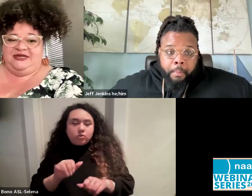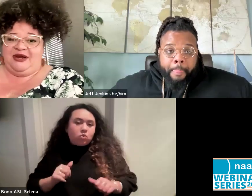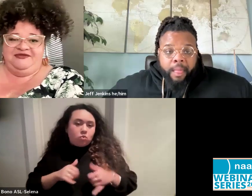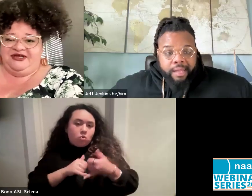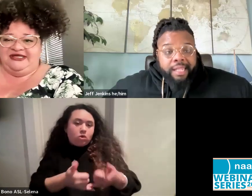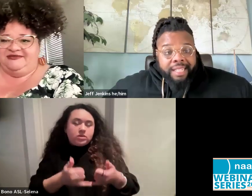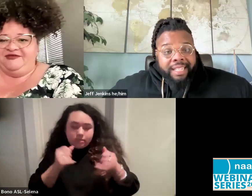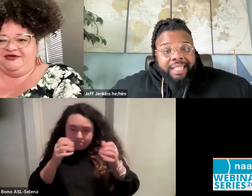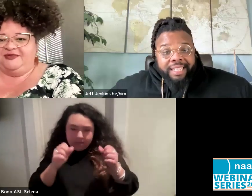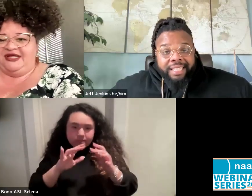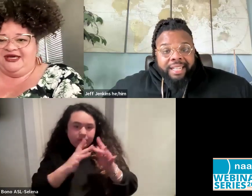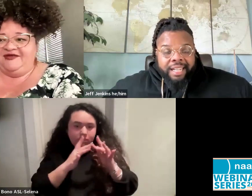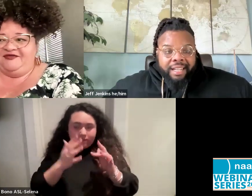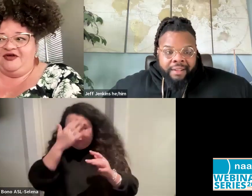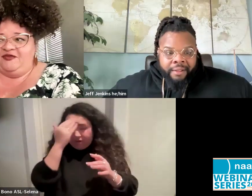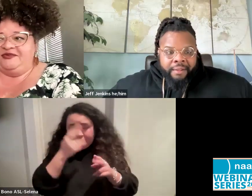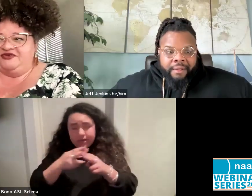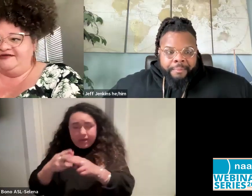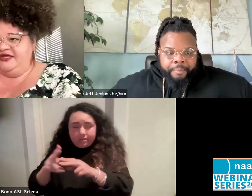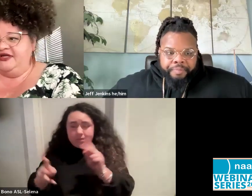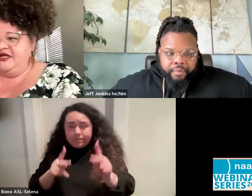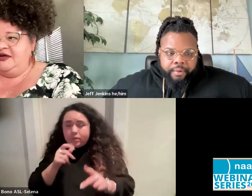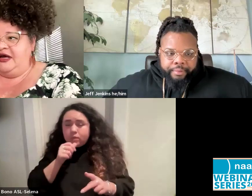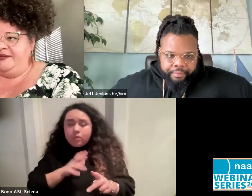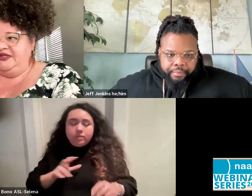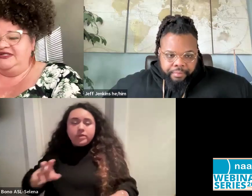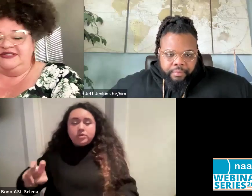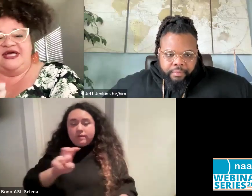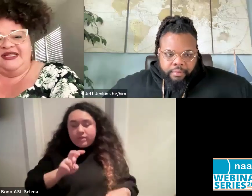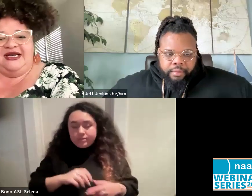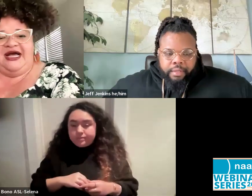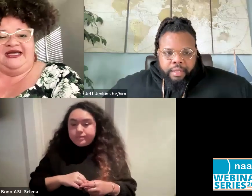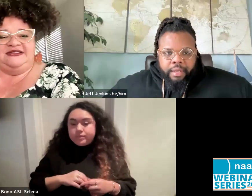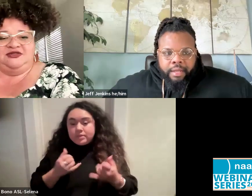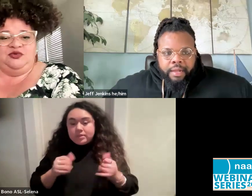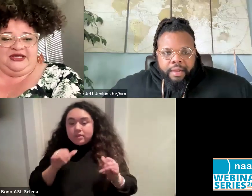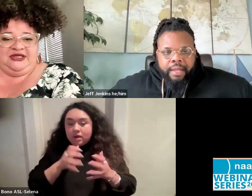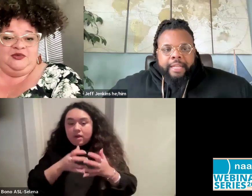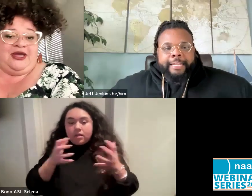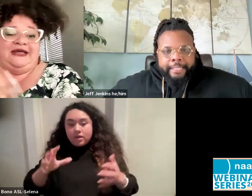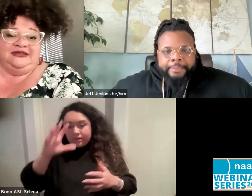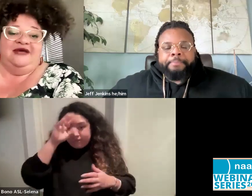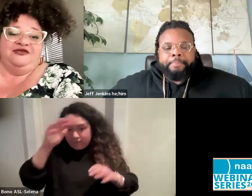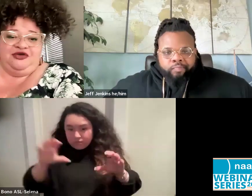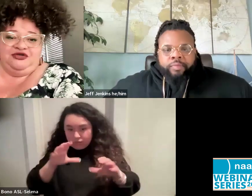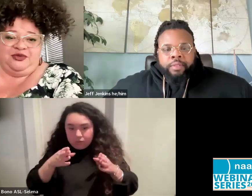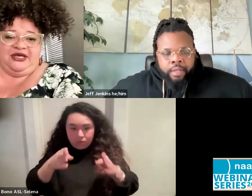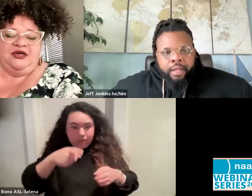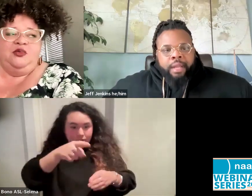and I'm probably forgetting some other folks, but like of women traveling, but there's still not a lot of guys doing it the way at the level that you're doing it.